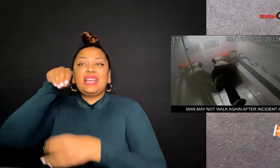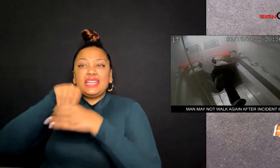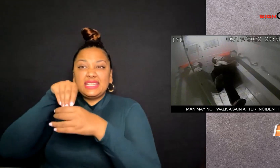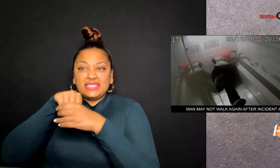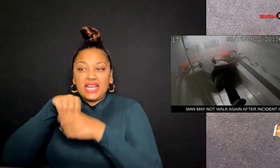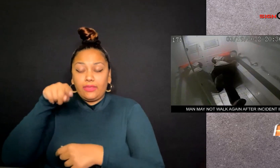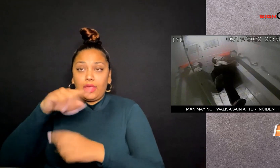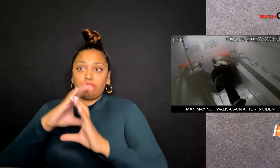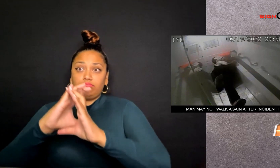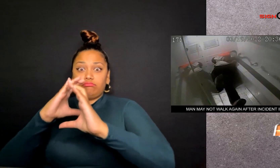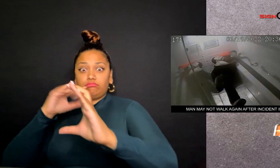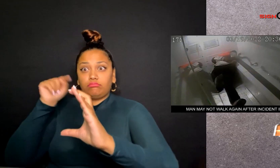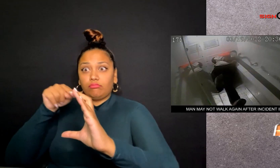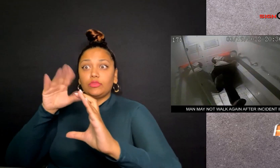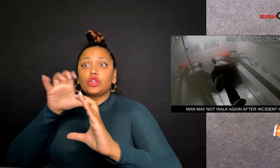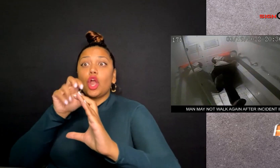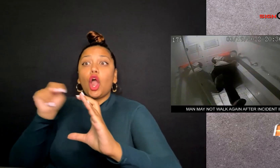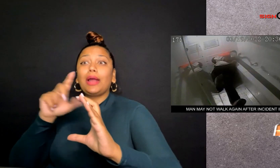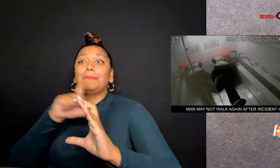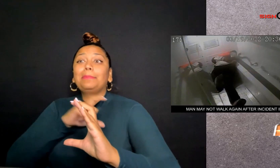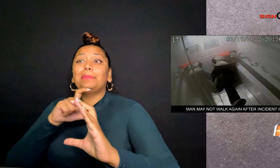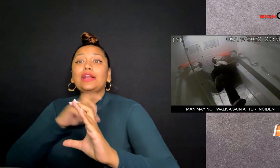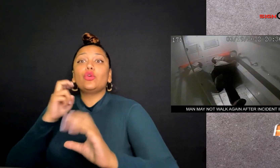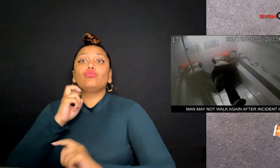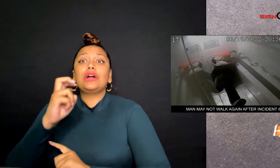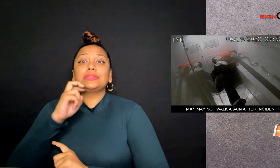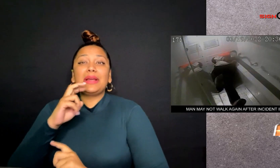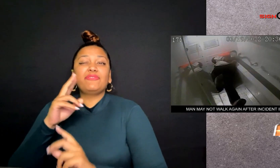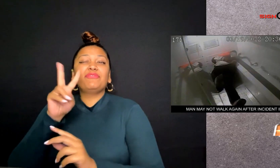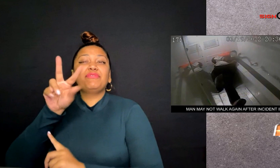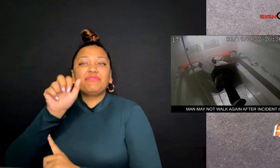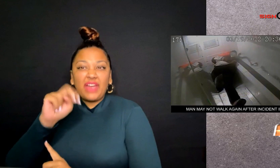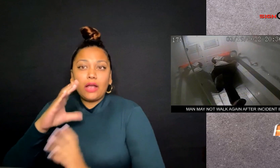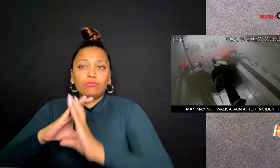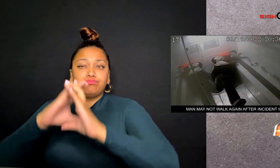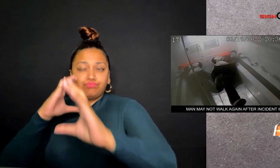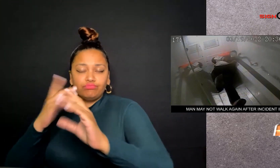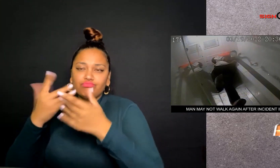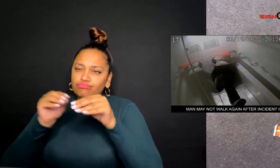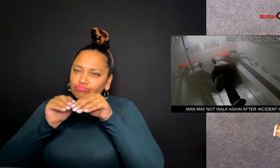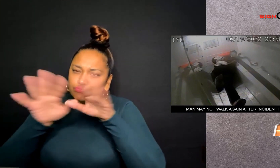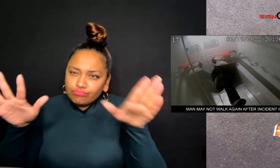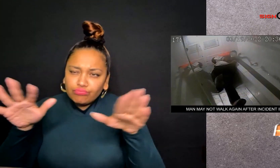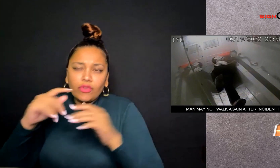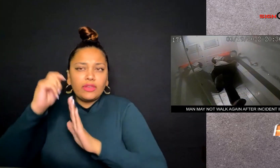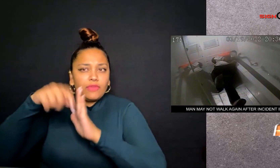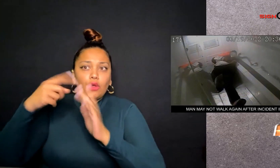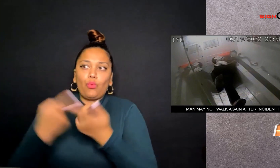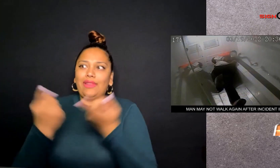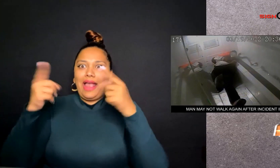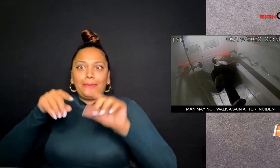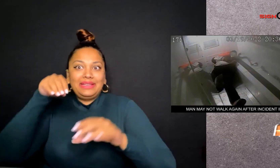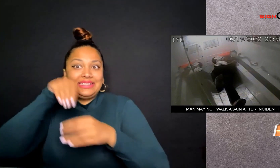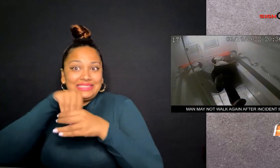the attorney for man paralyzed inside a Connecticut police transport van has released a video